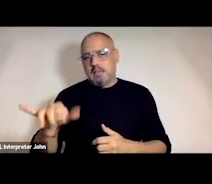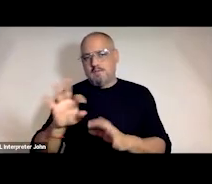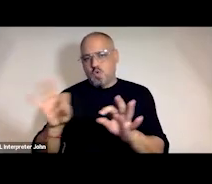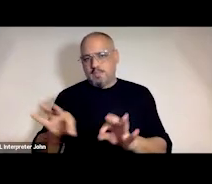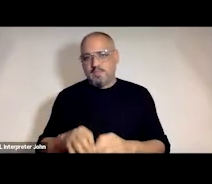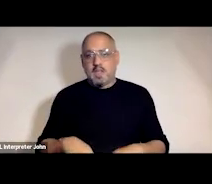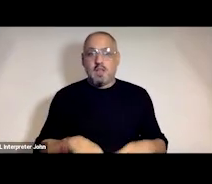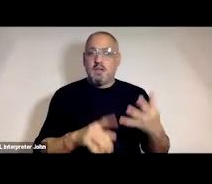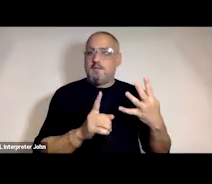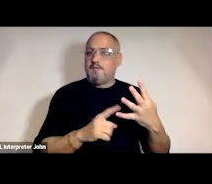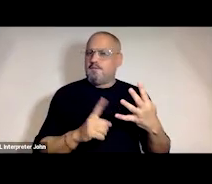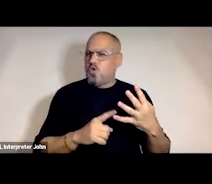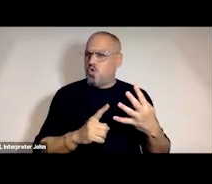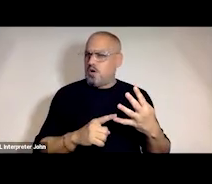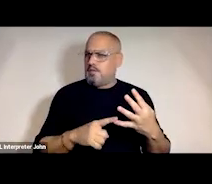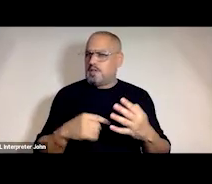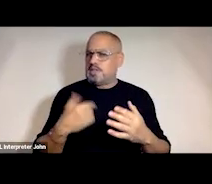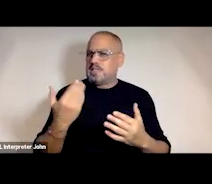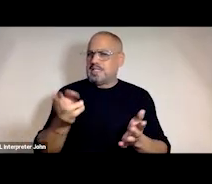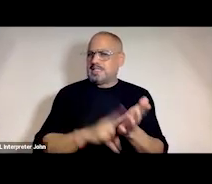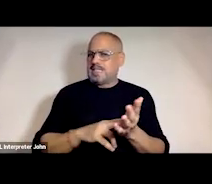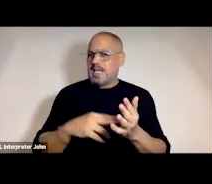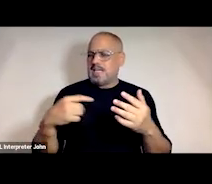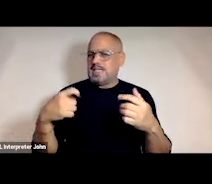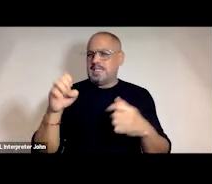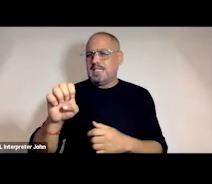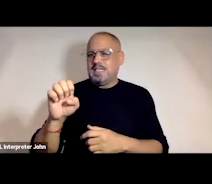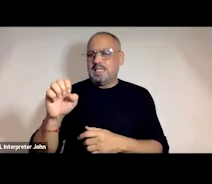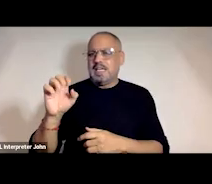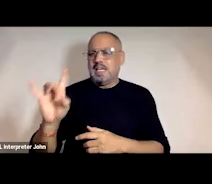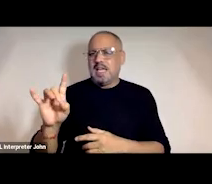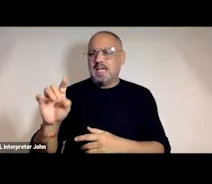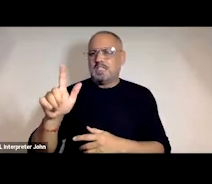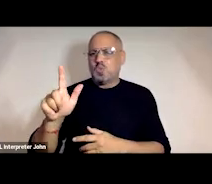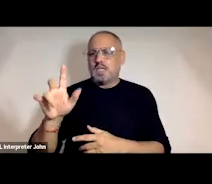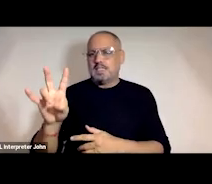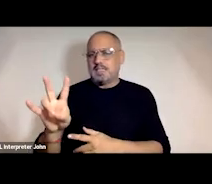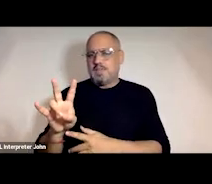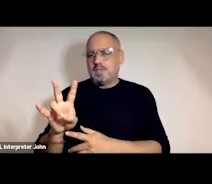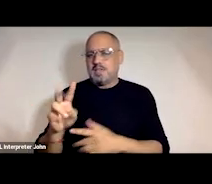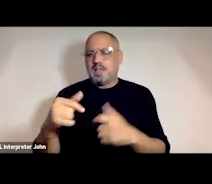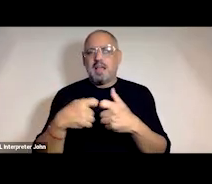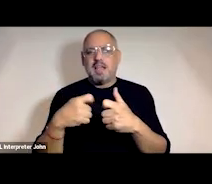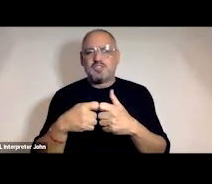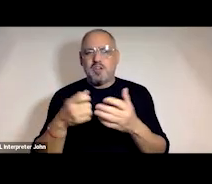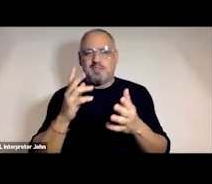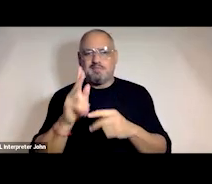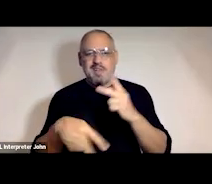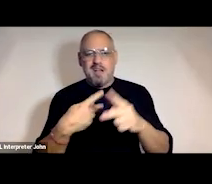The fourth step is to sign an e827. It's an electronic version of the 827